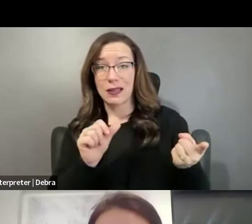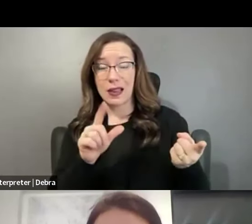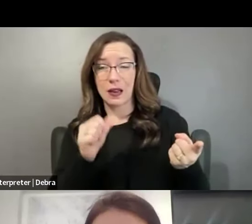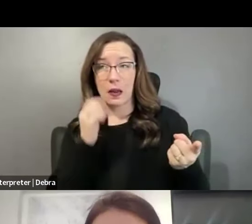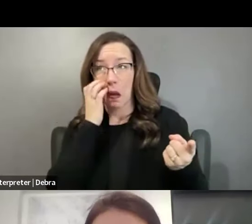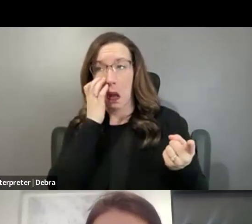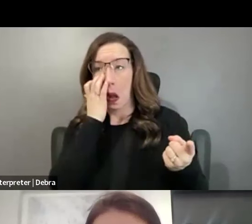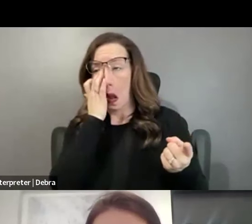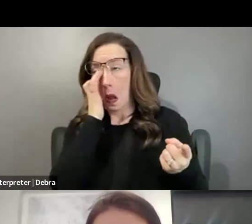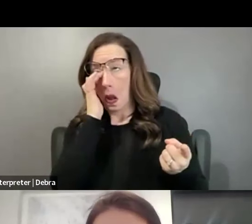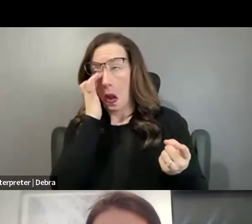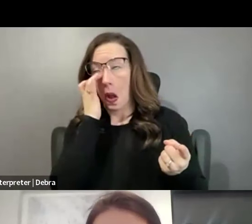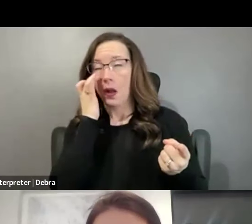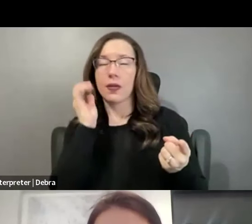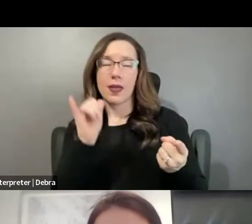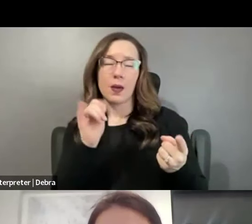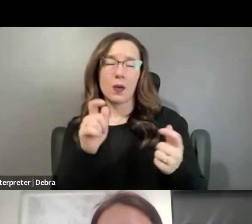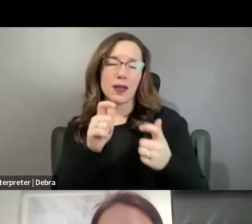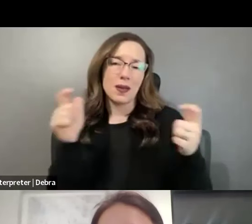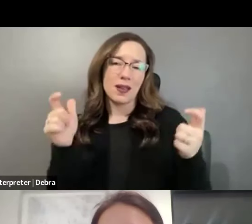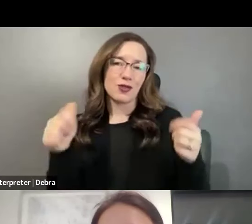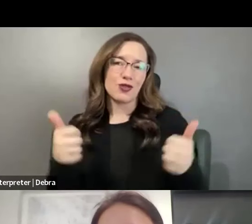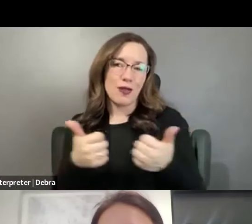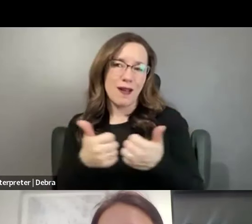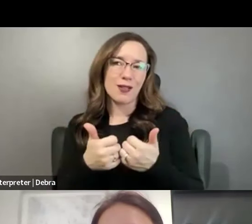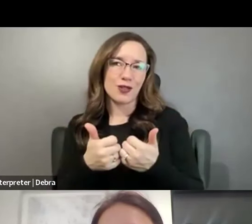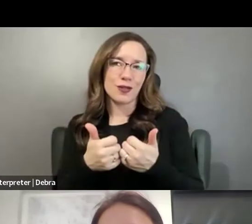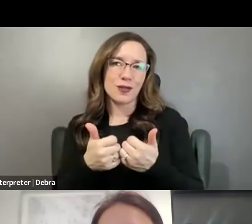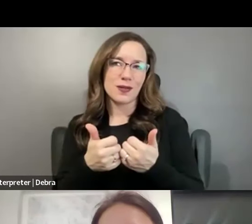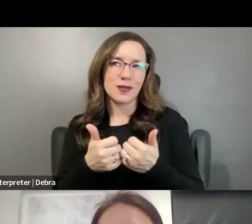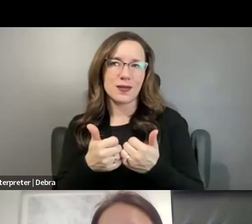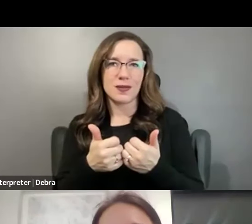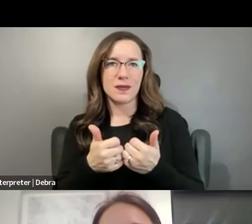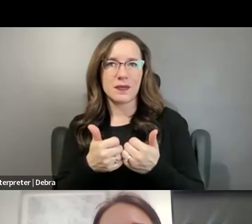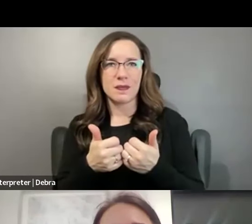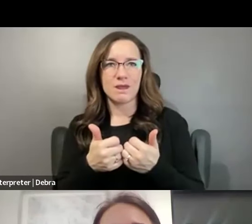of the biggest challenges and one of the main barriers.